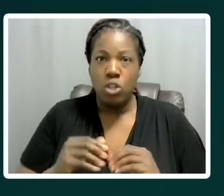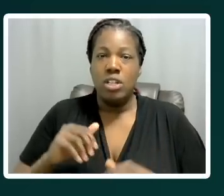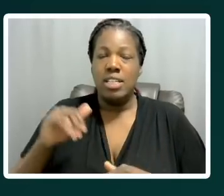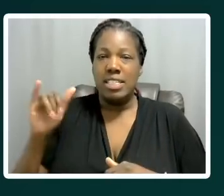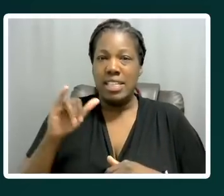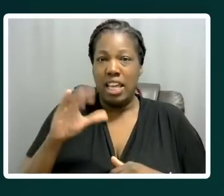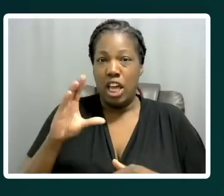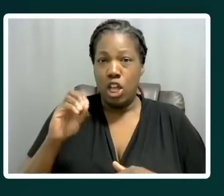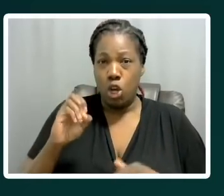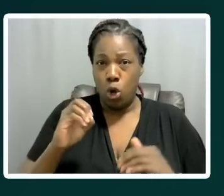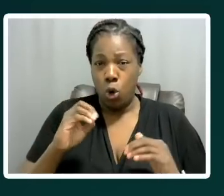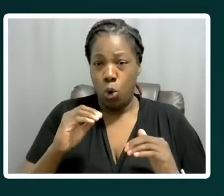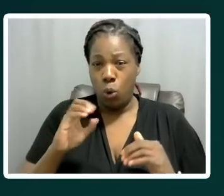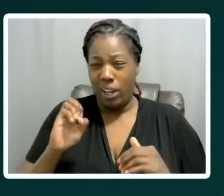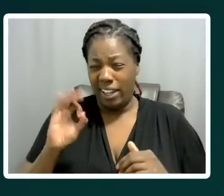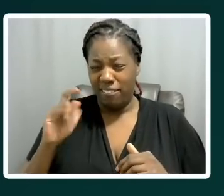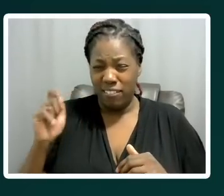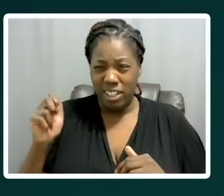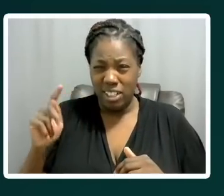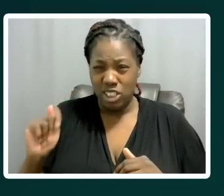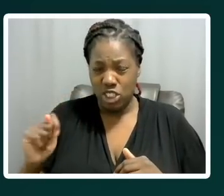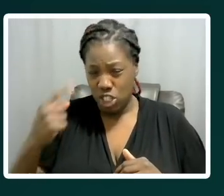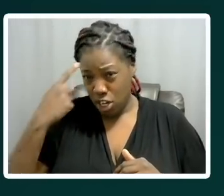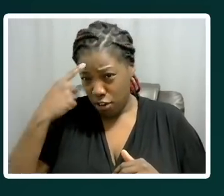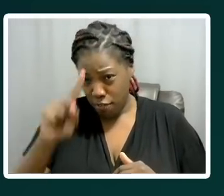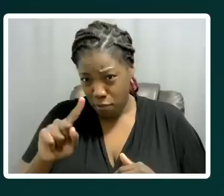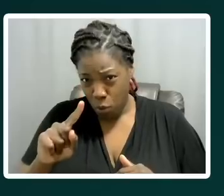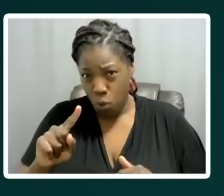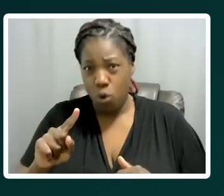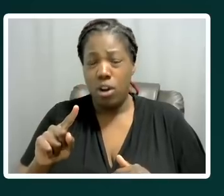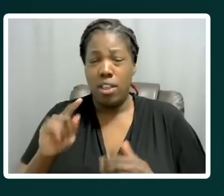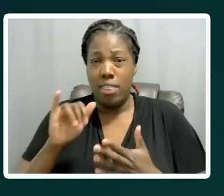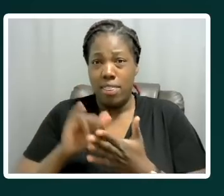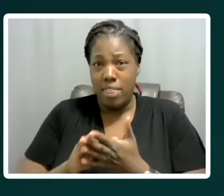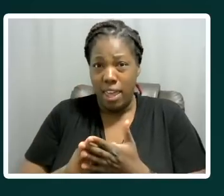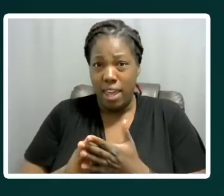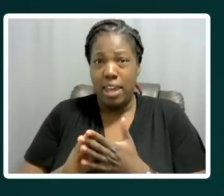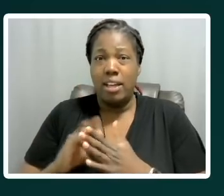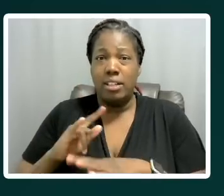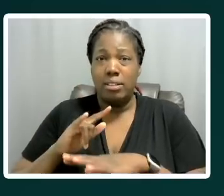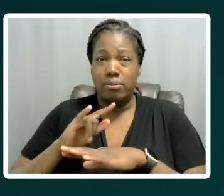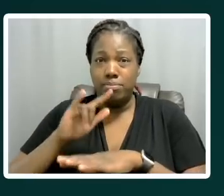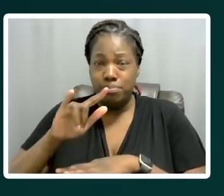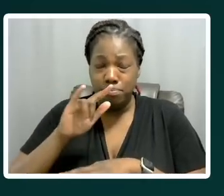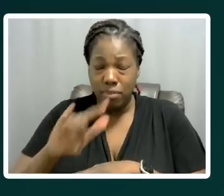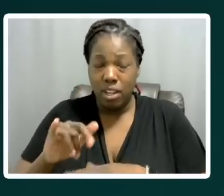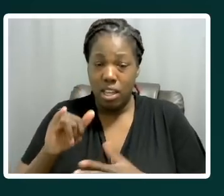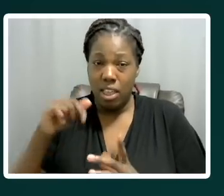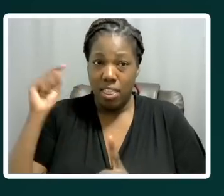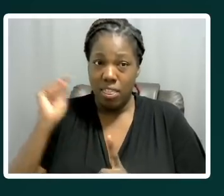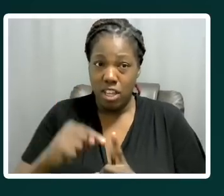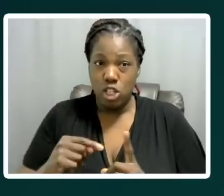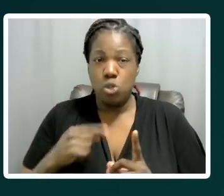actual Discovery orbiter. And this prototype was really just, sort of, capturing all of that data